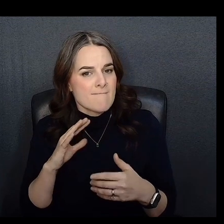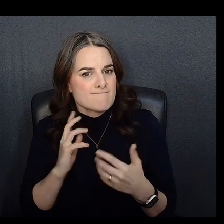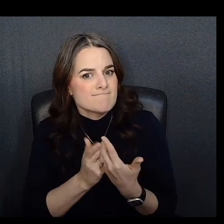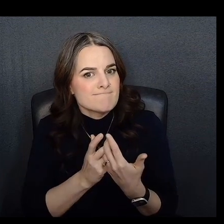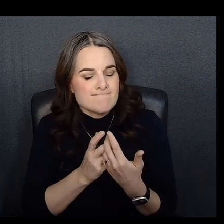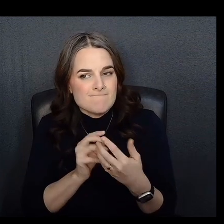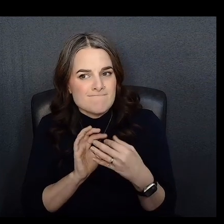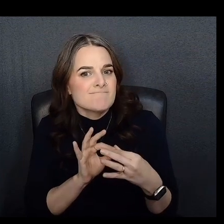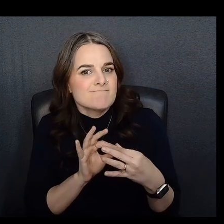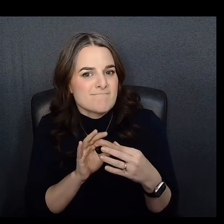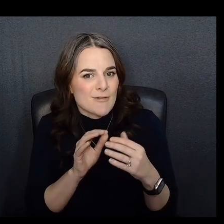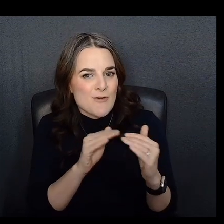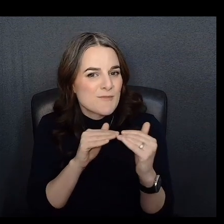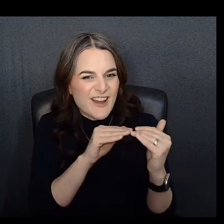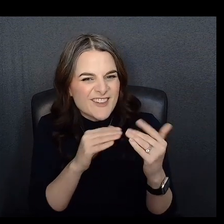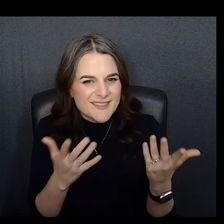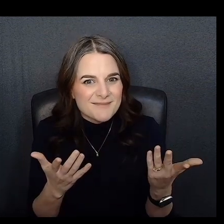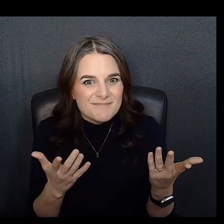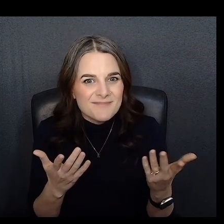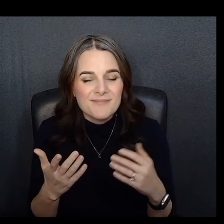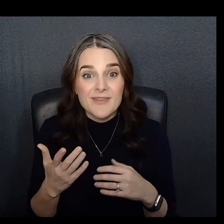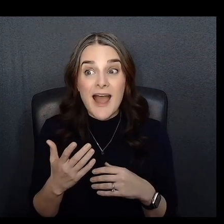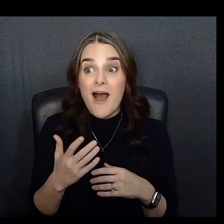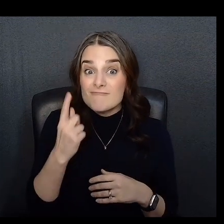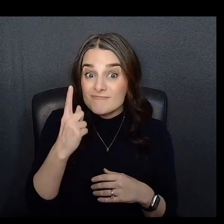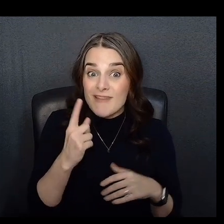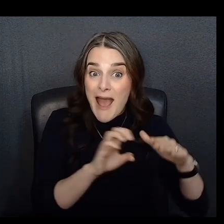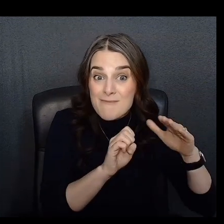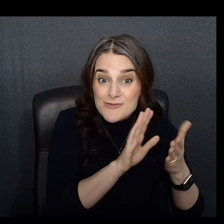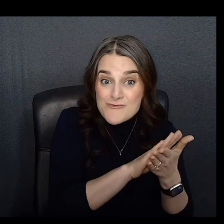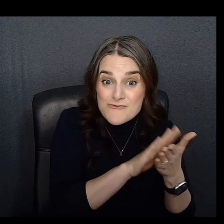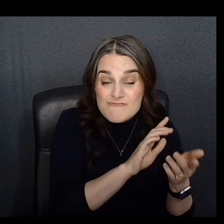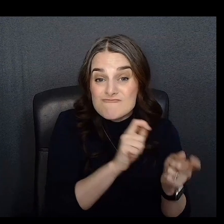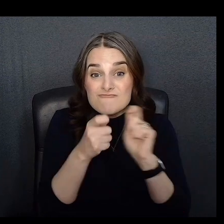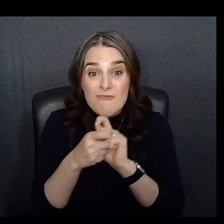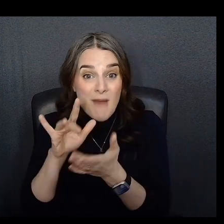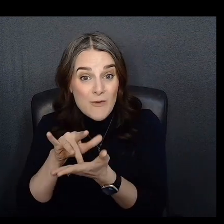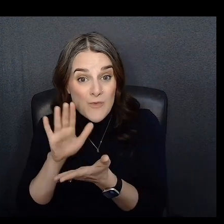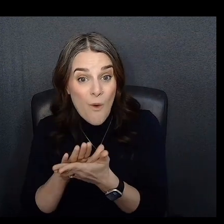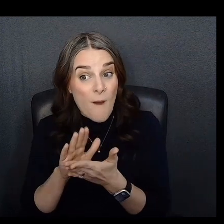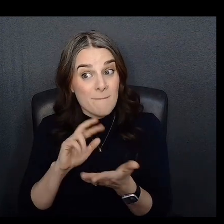Also our relationships change when we're in elementary school and we start to enter middle school, things like that.